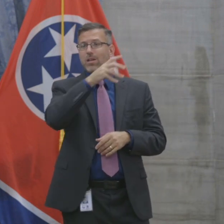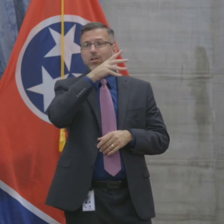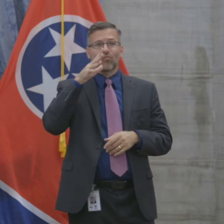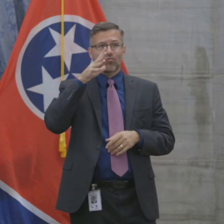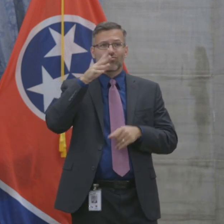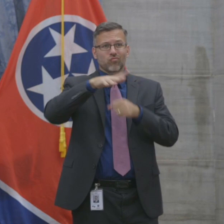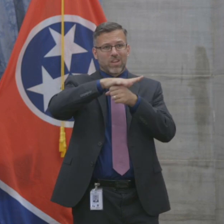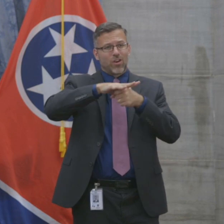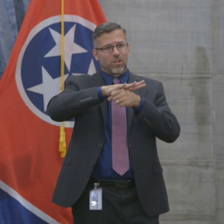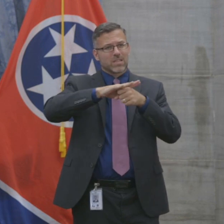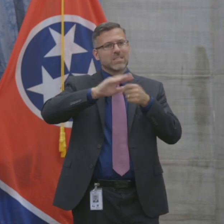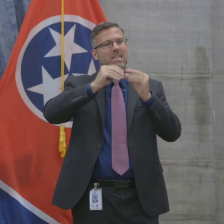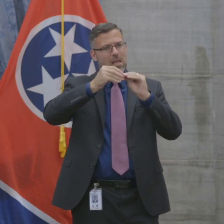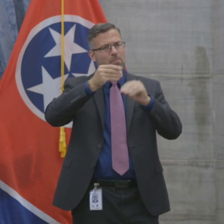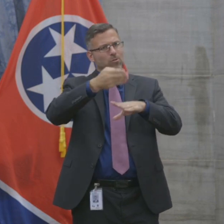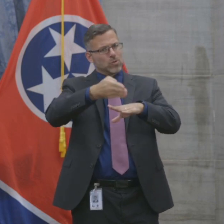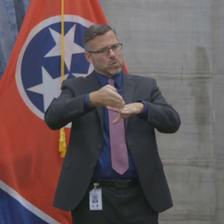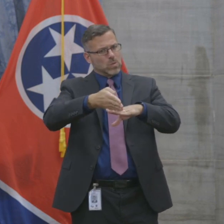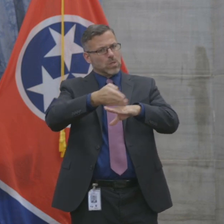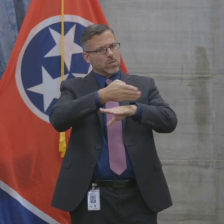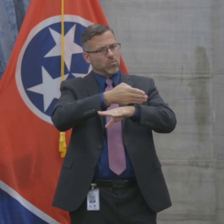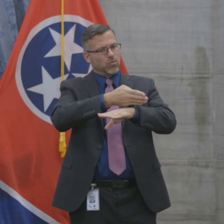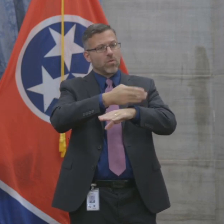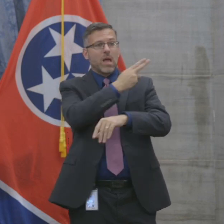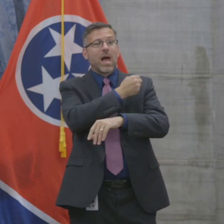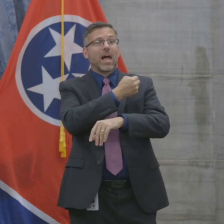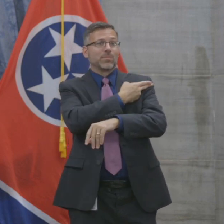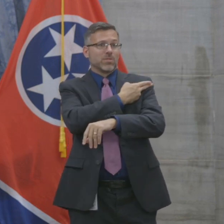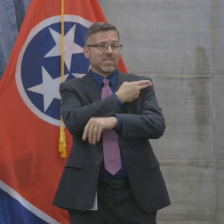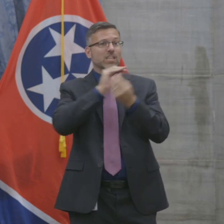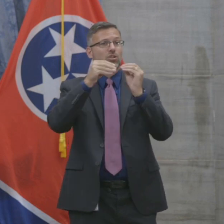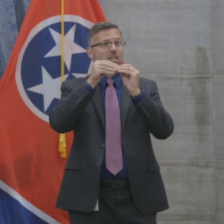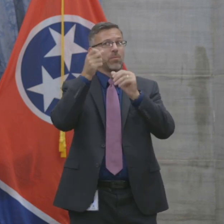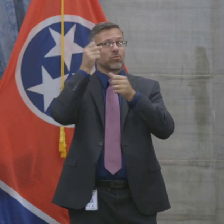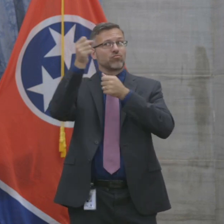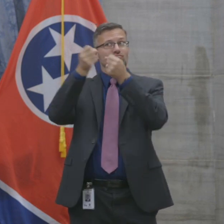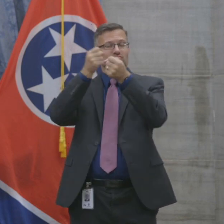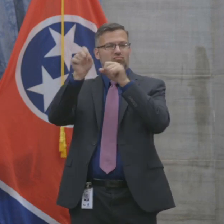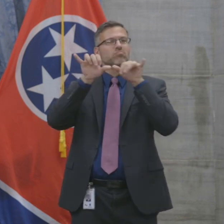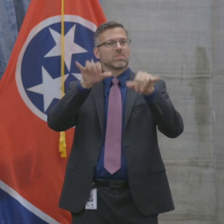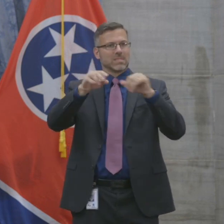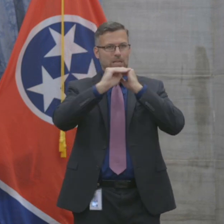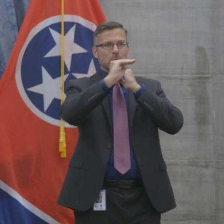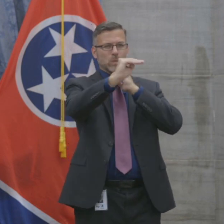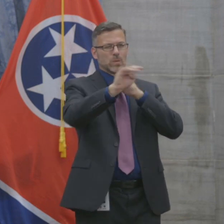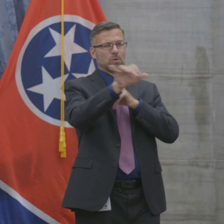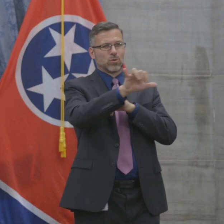nationally which is the large urban areas dropped off pretty precipitously first and then the mid sized cities had their